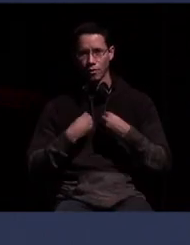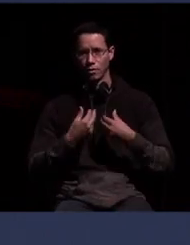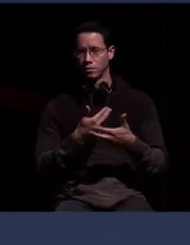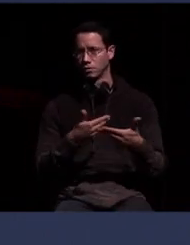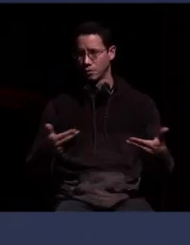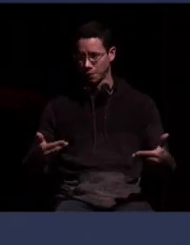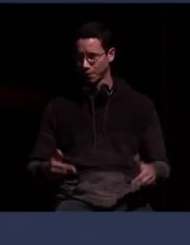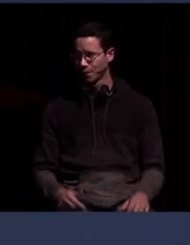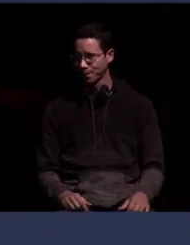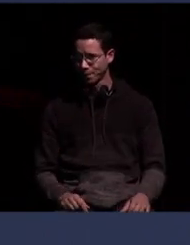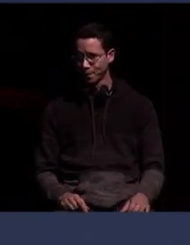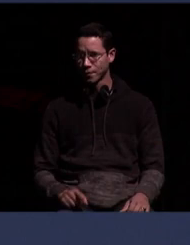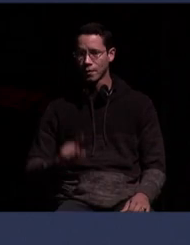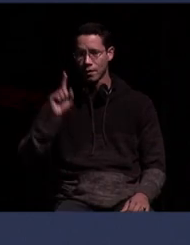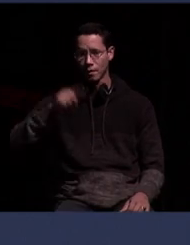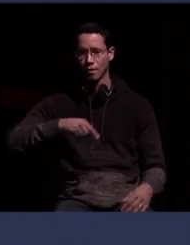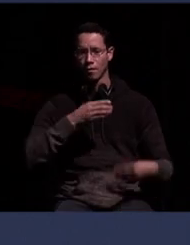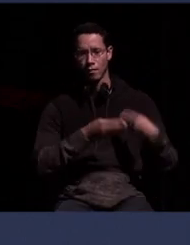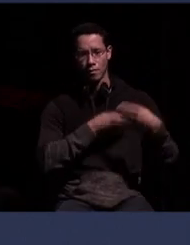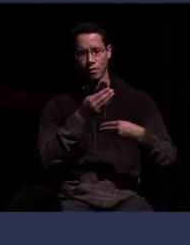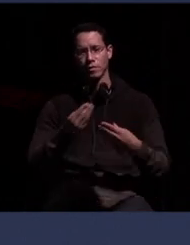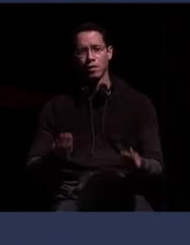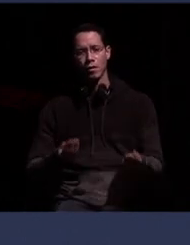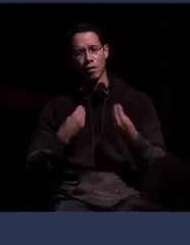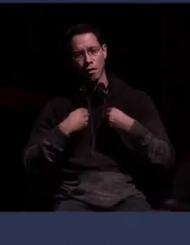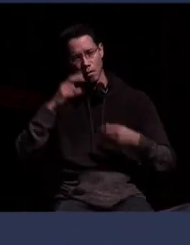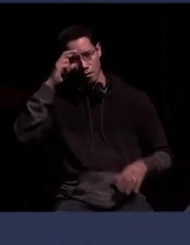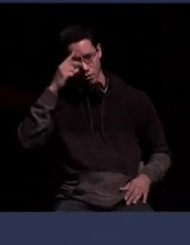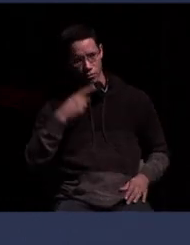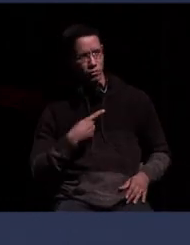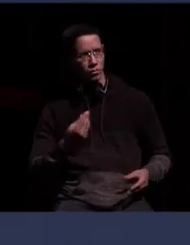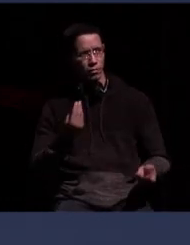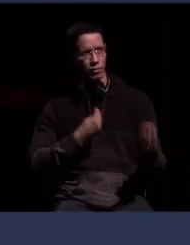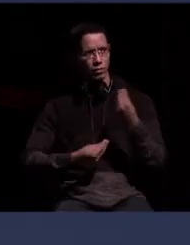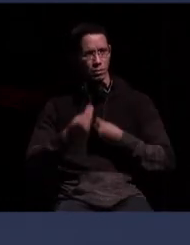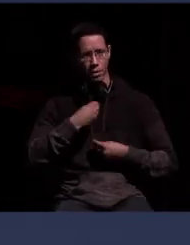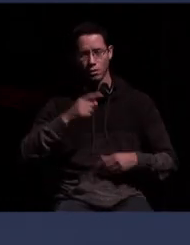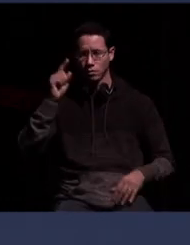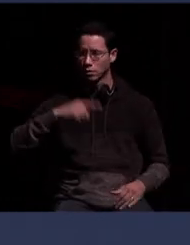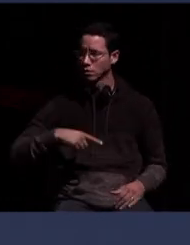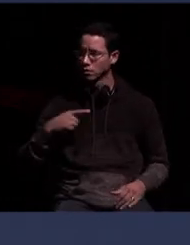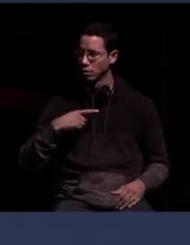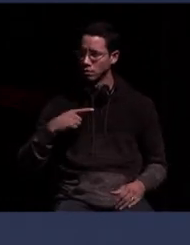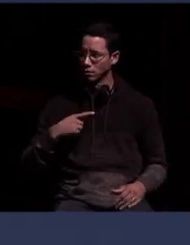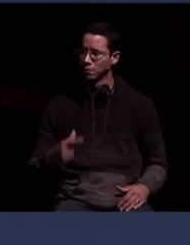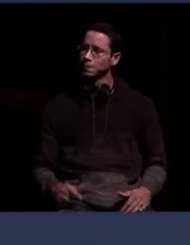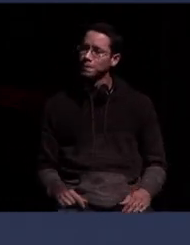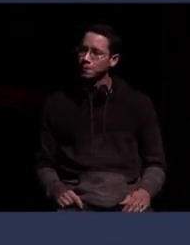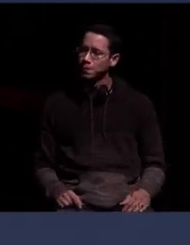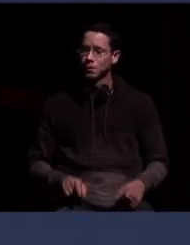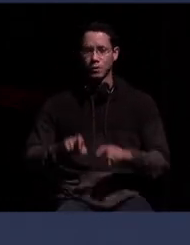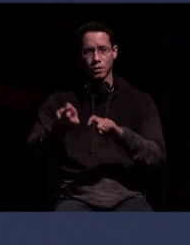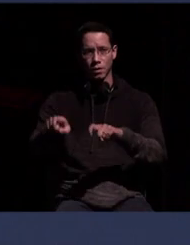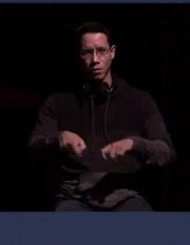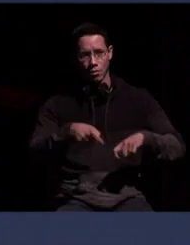It’s the self-management process in rural areas